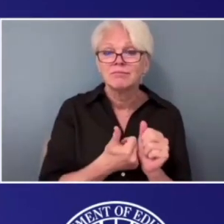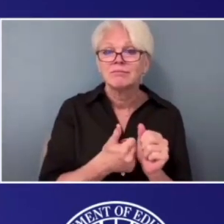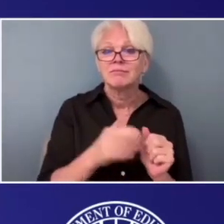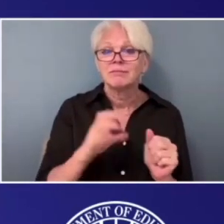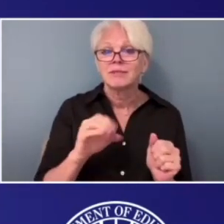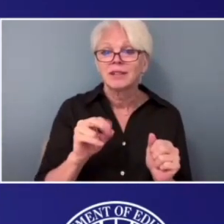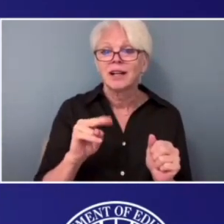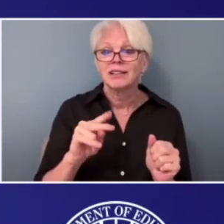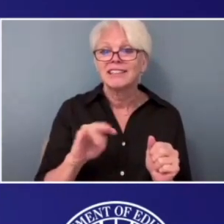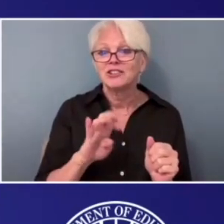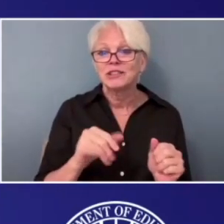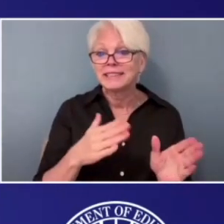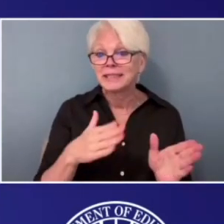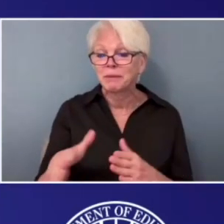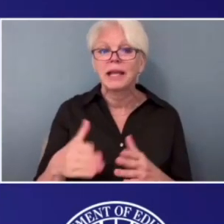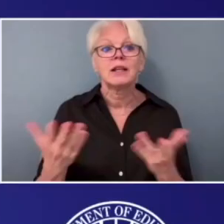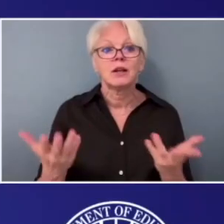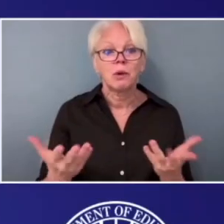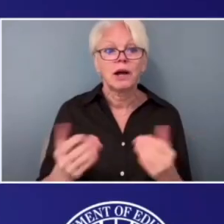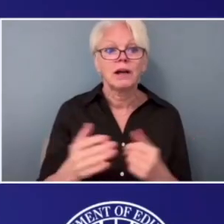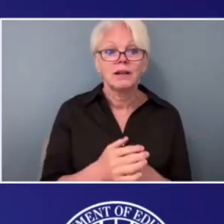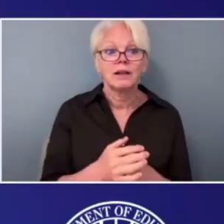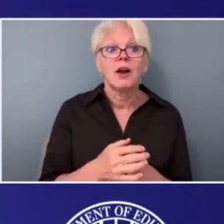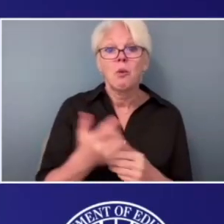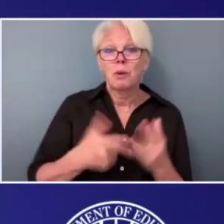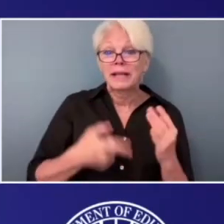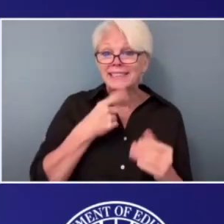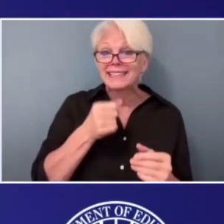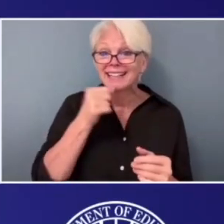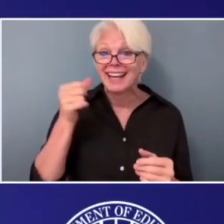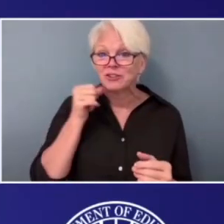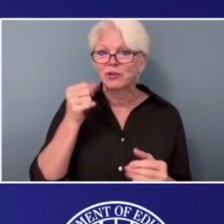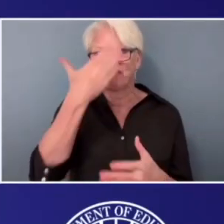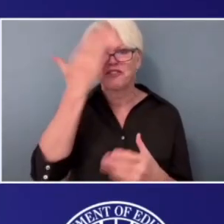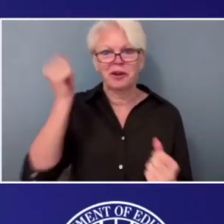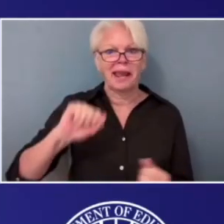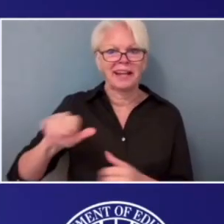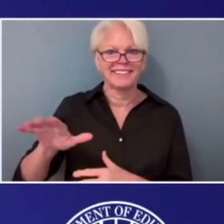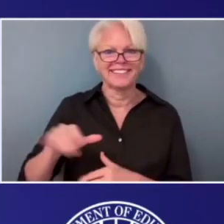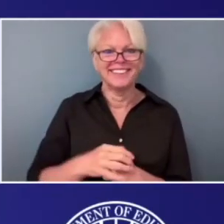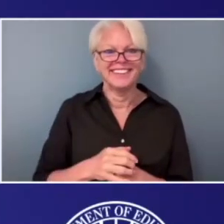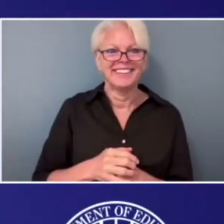So forget about what I said yesterday. But no, in all seriousness,